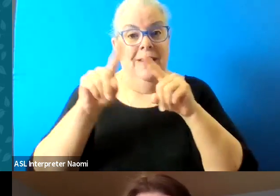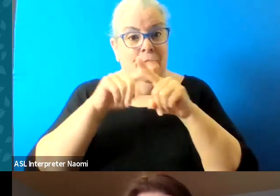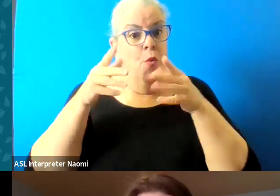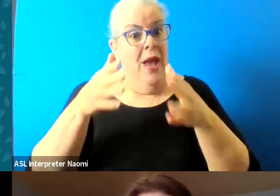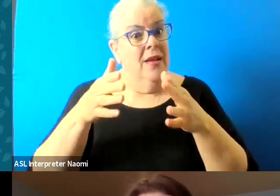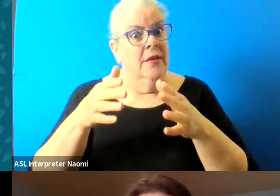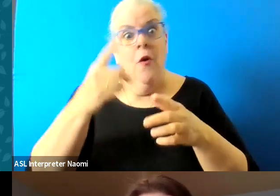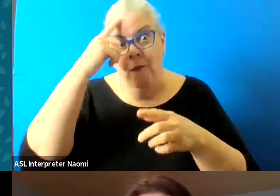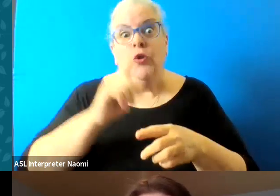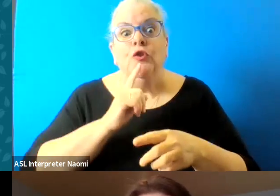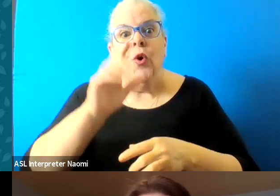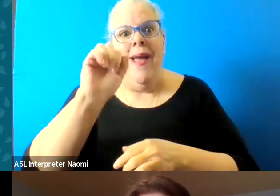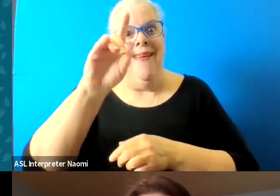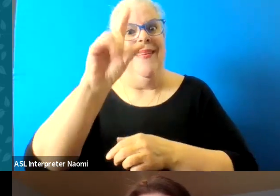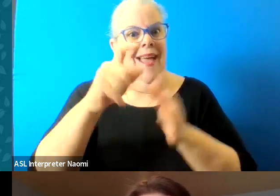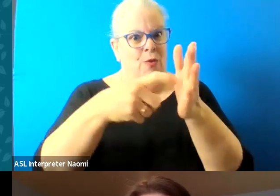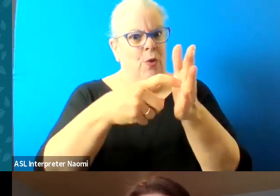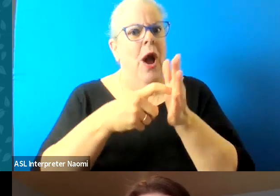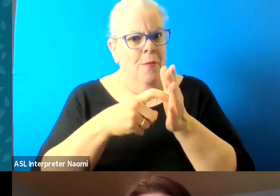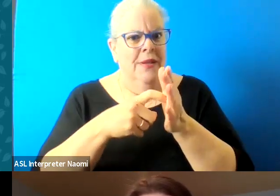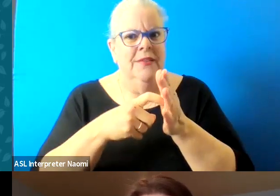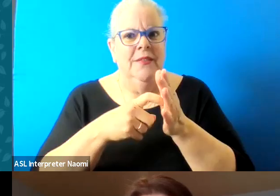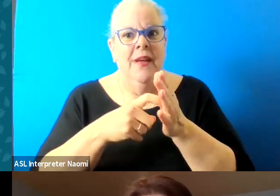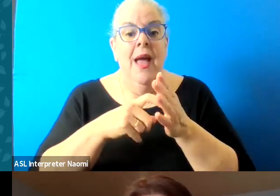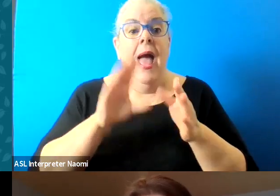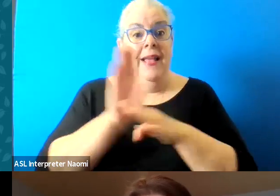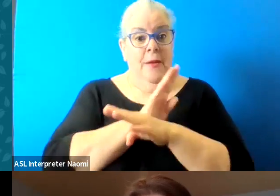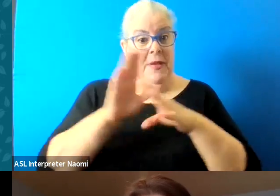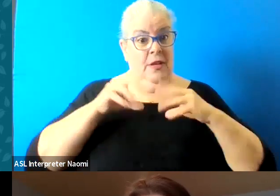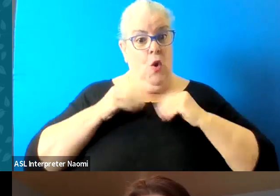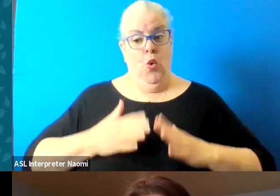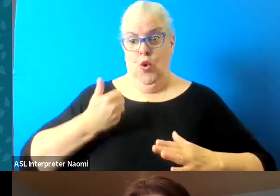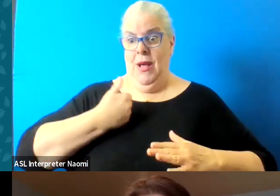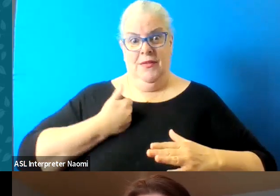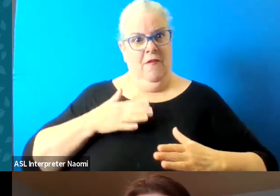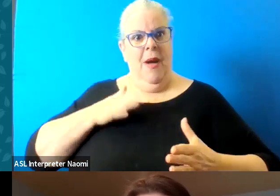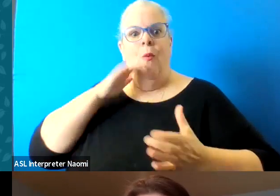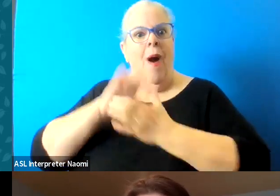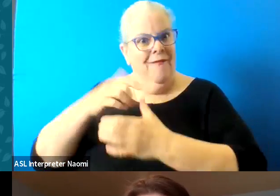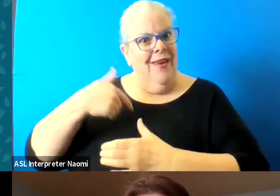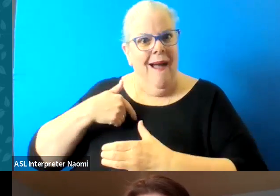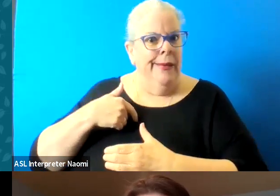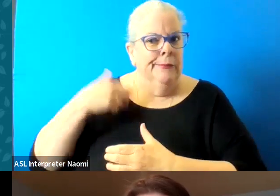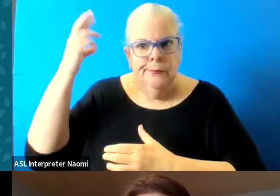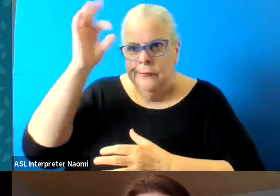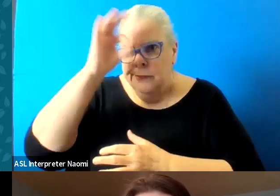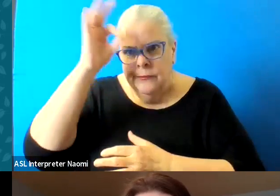that come forward. I know as a business owner, my wife and I, you know, we didn't realize that we had some impediments